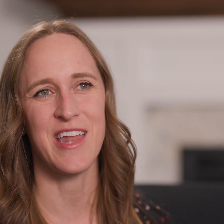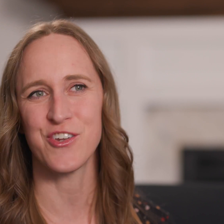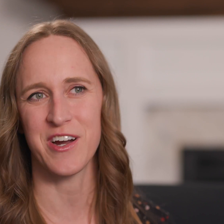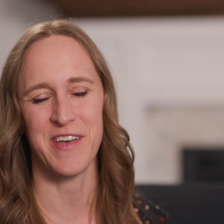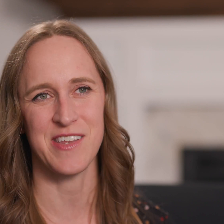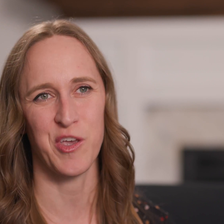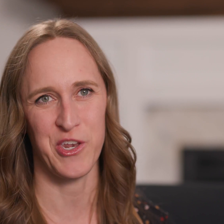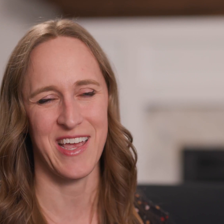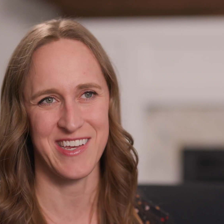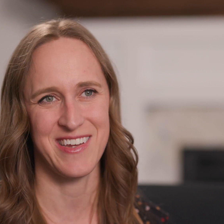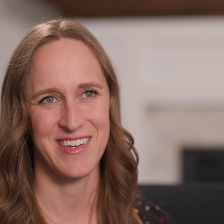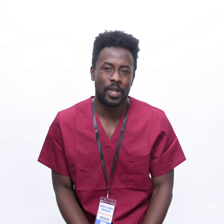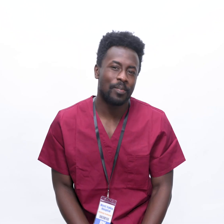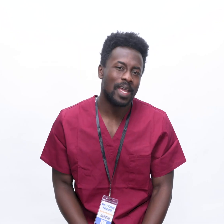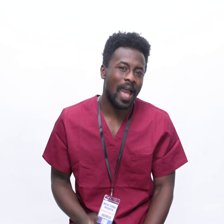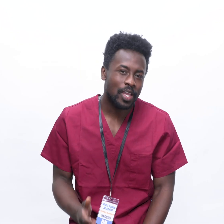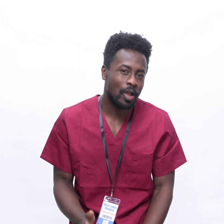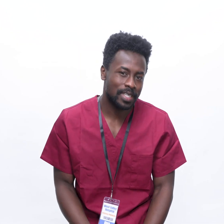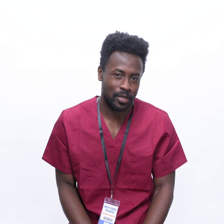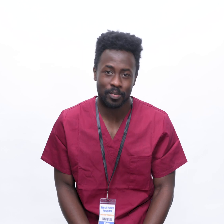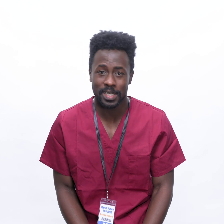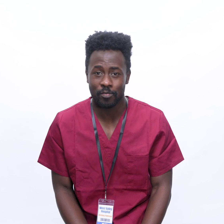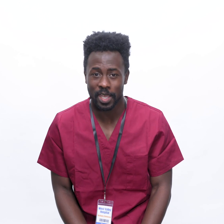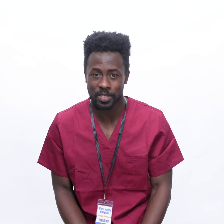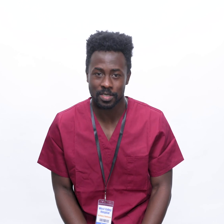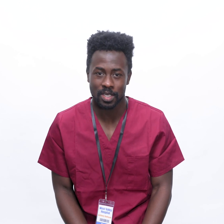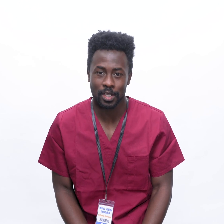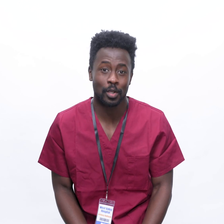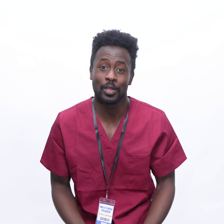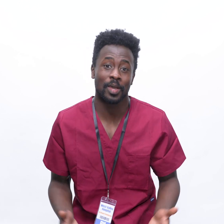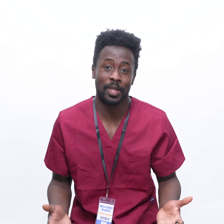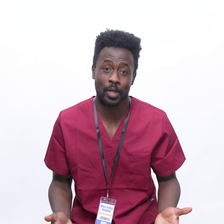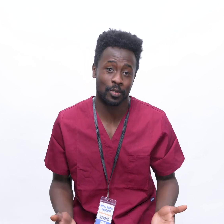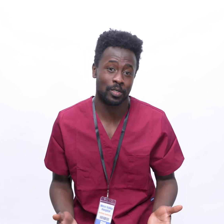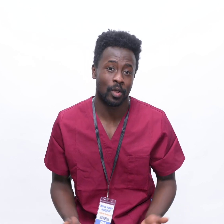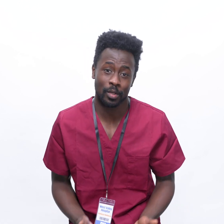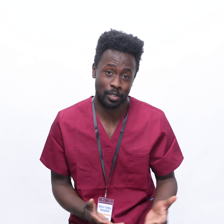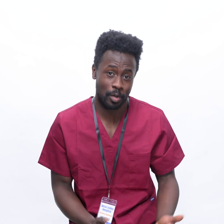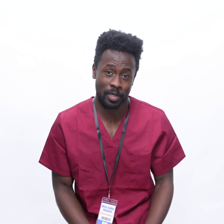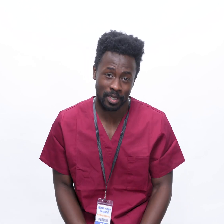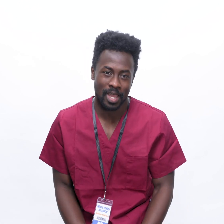and ensure effective communication. When I make eye contact with my deaf patients and don't look at my notes or the interpreter,